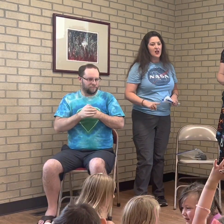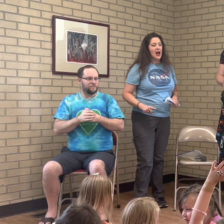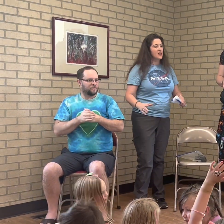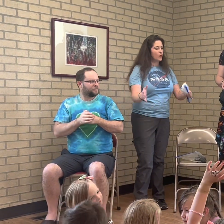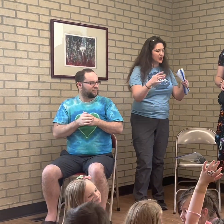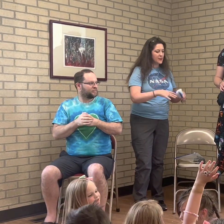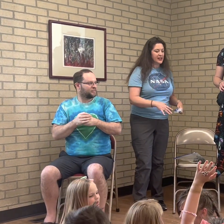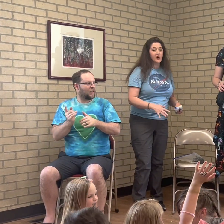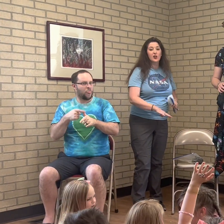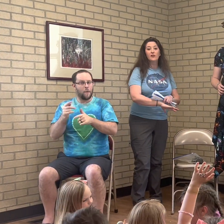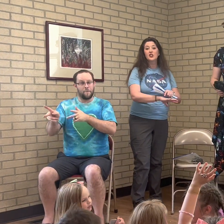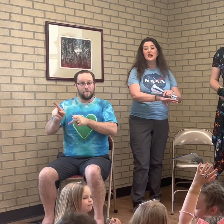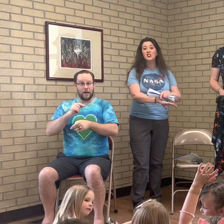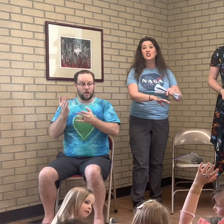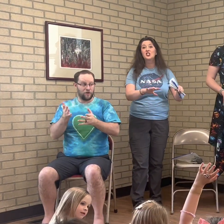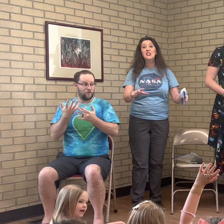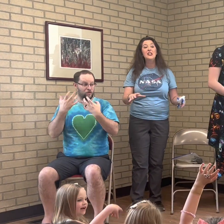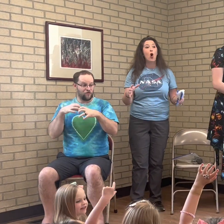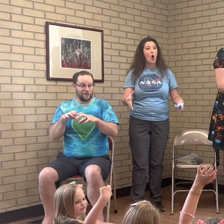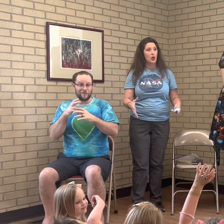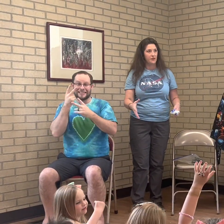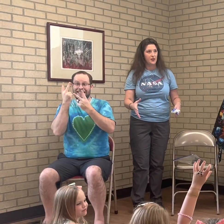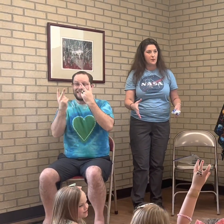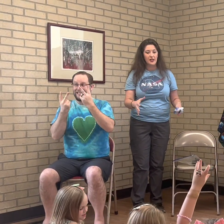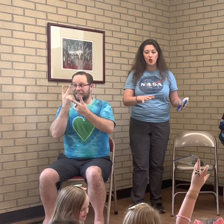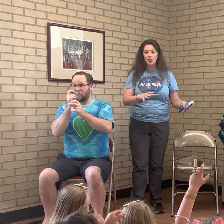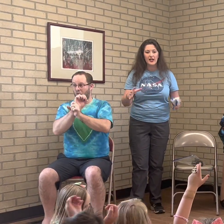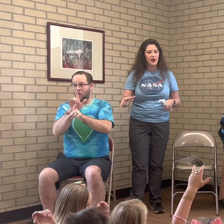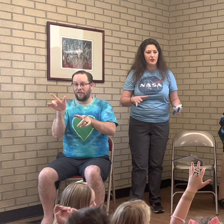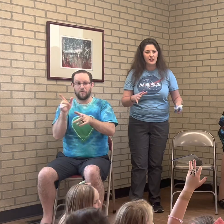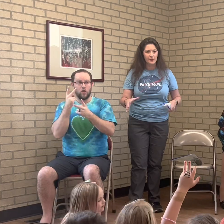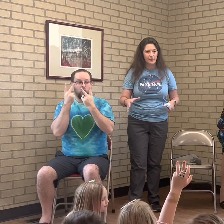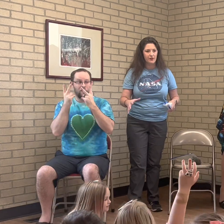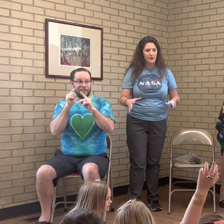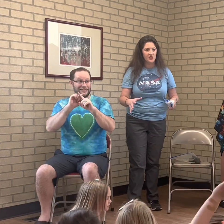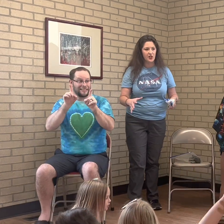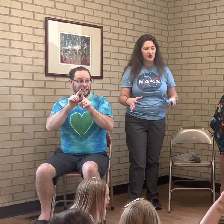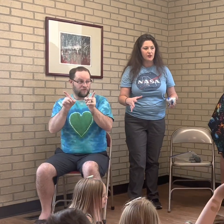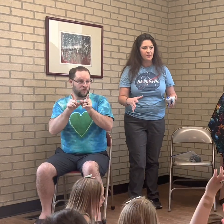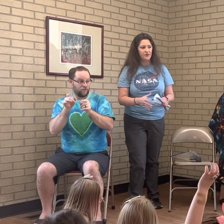And then you'll bring them back here, and you'll have a chance to see all of them and see how they are different from each other.